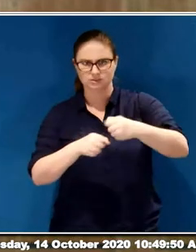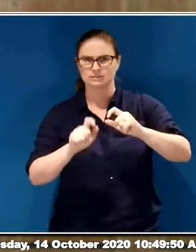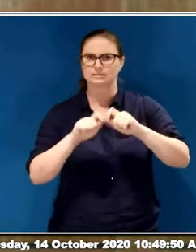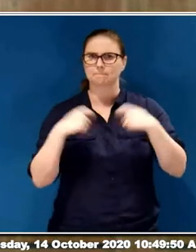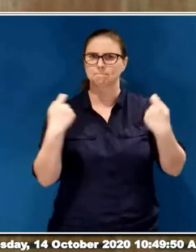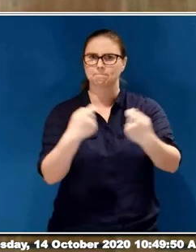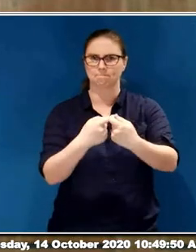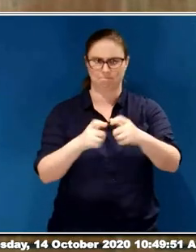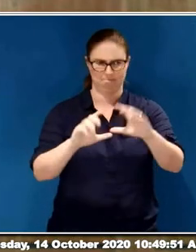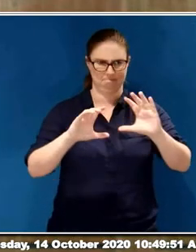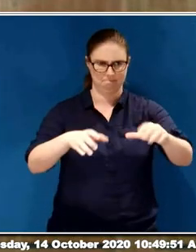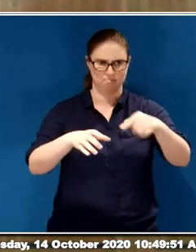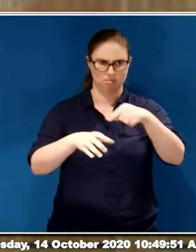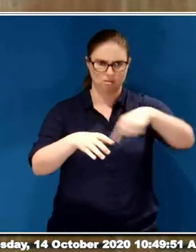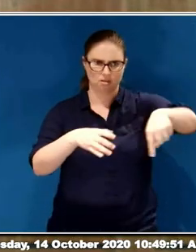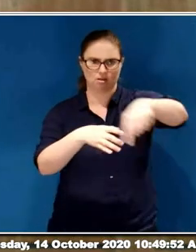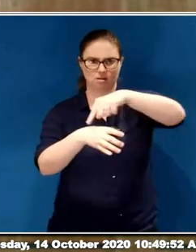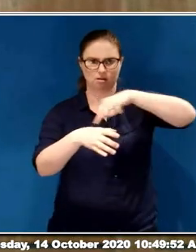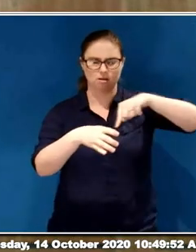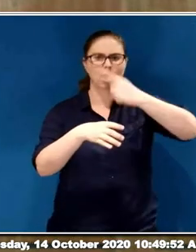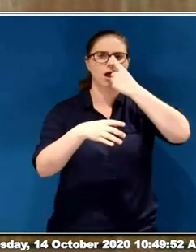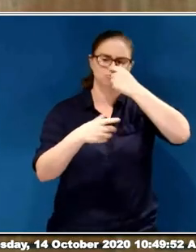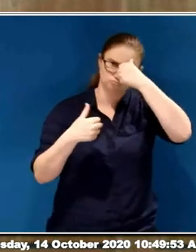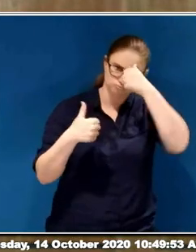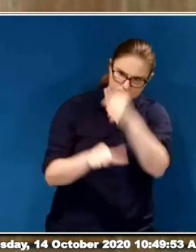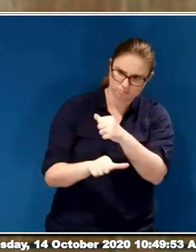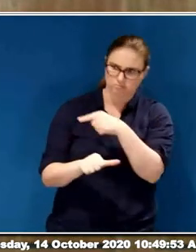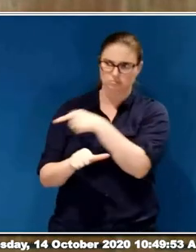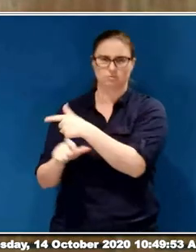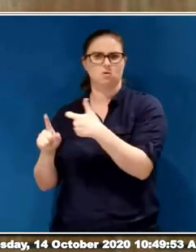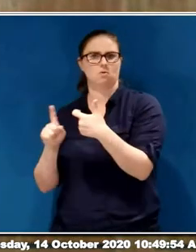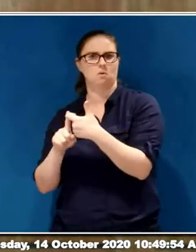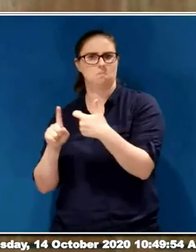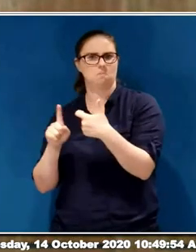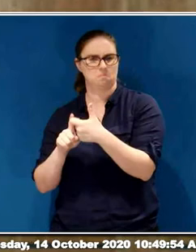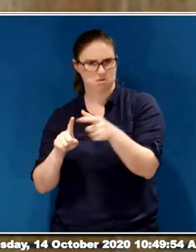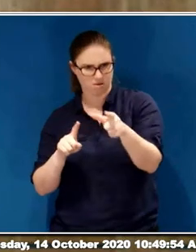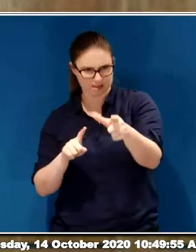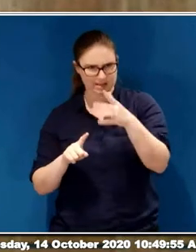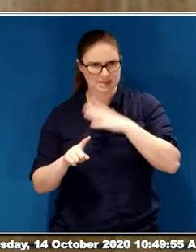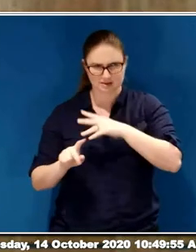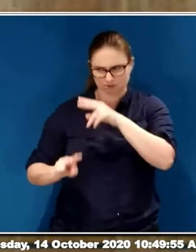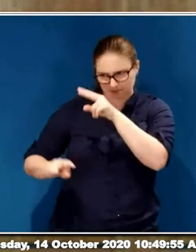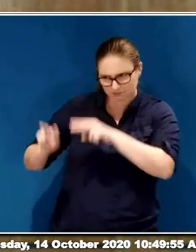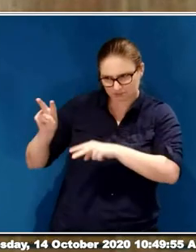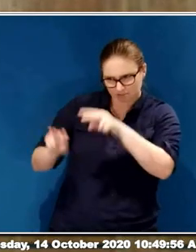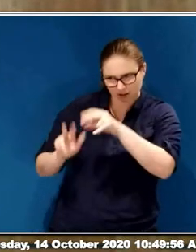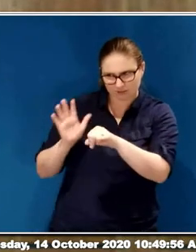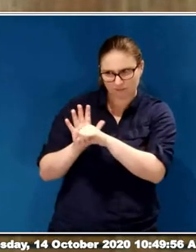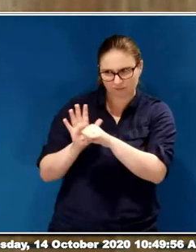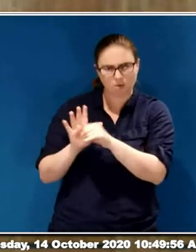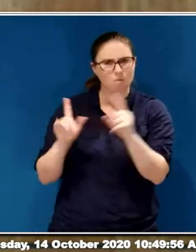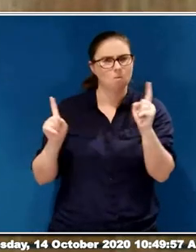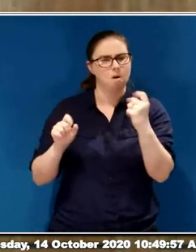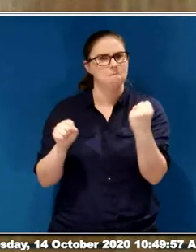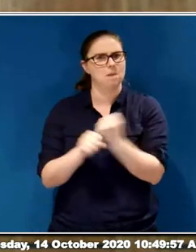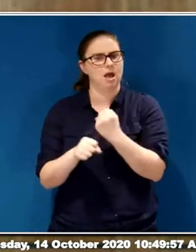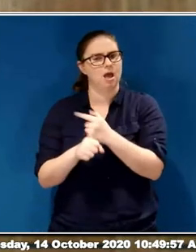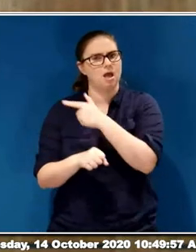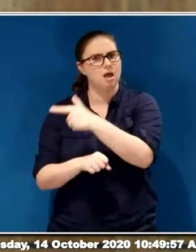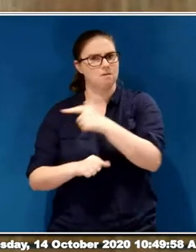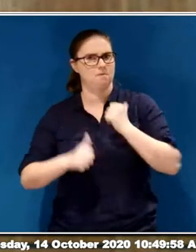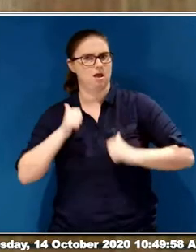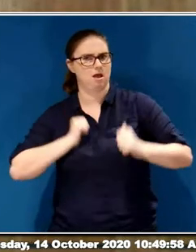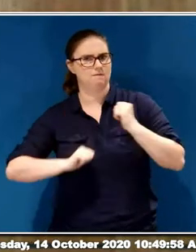to understand and identify what his triggers are, so that when they could